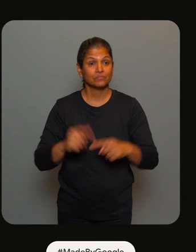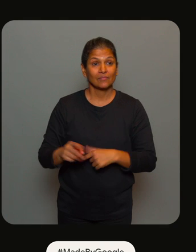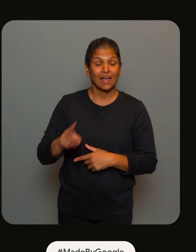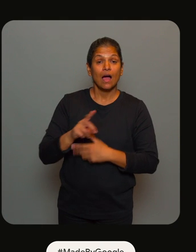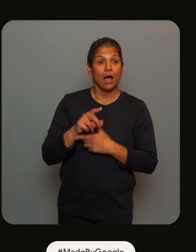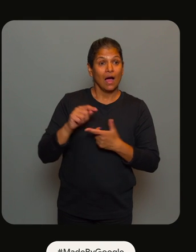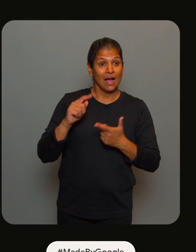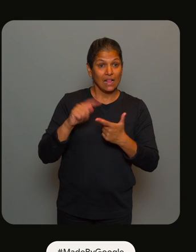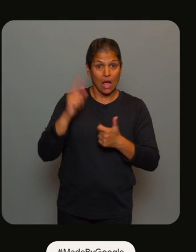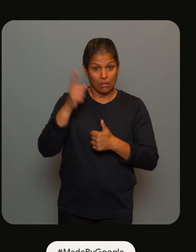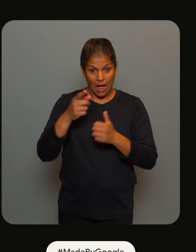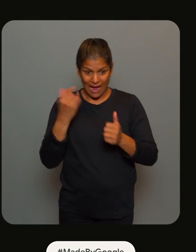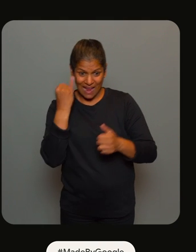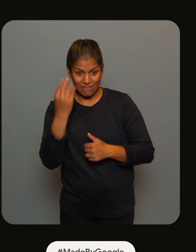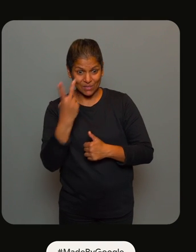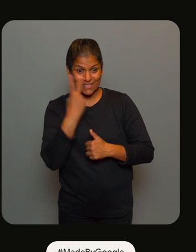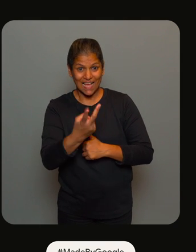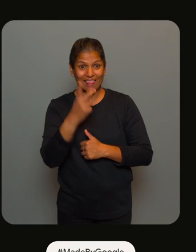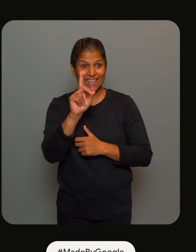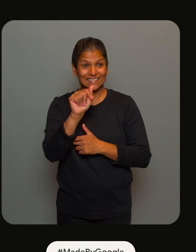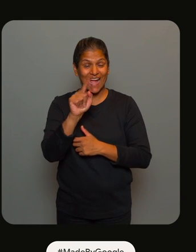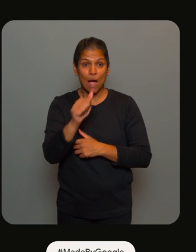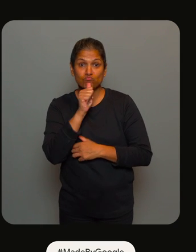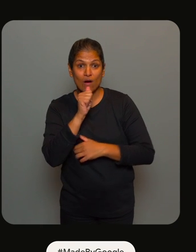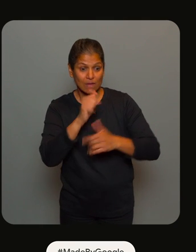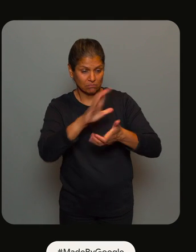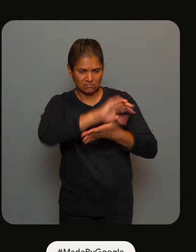And third, restricting access to your data using technologies